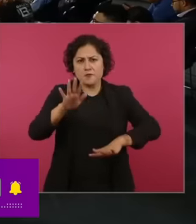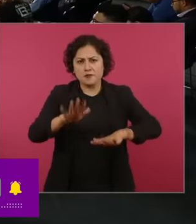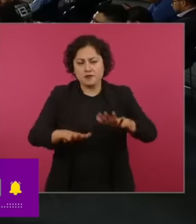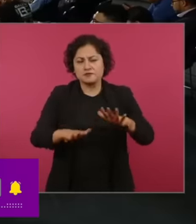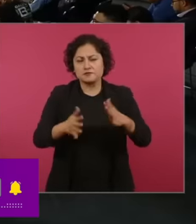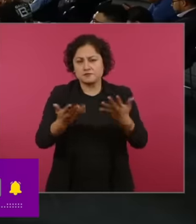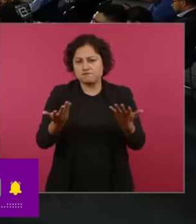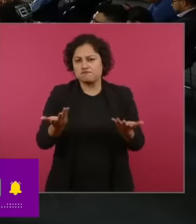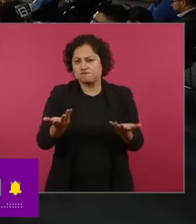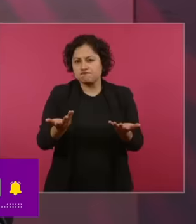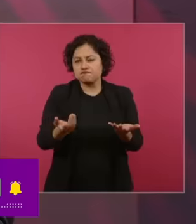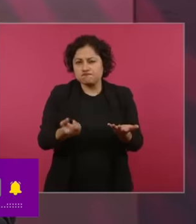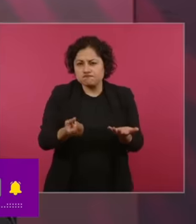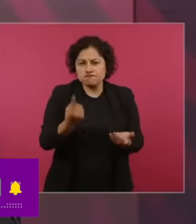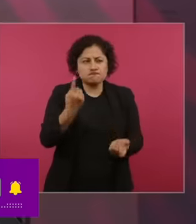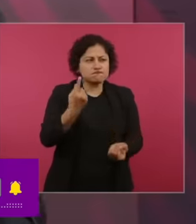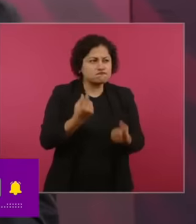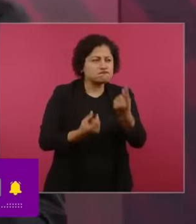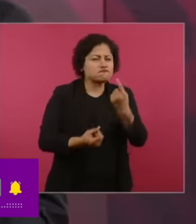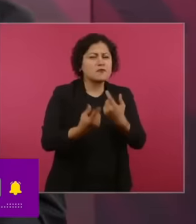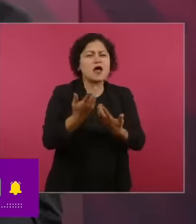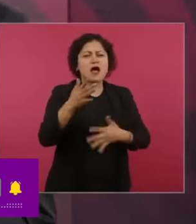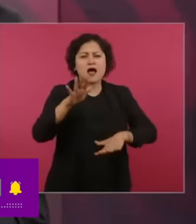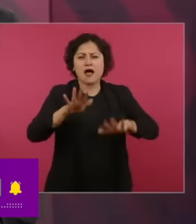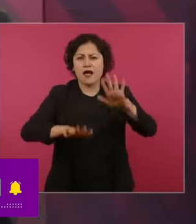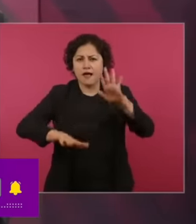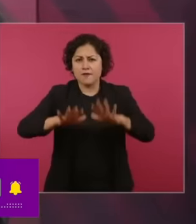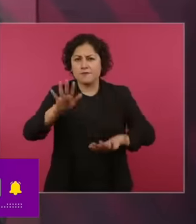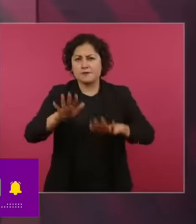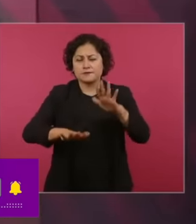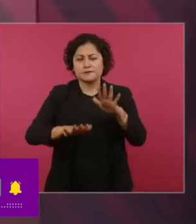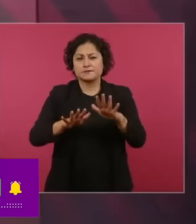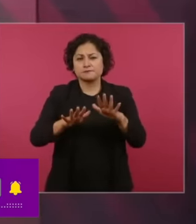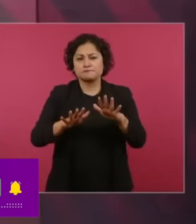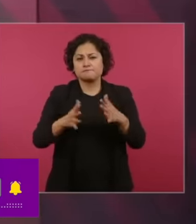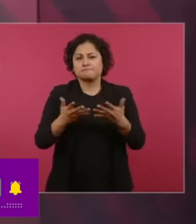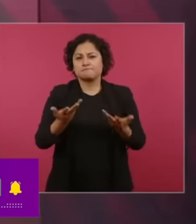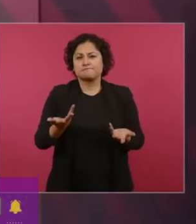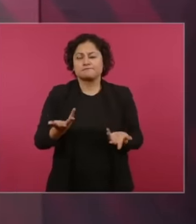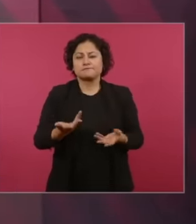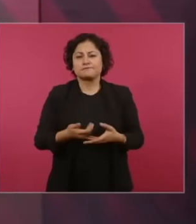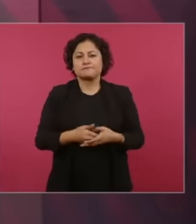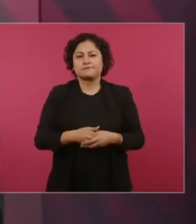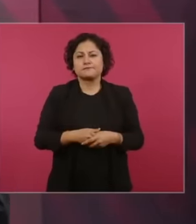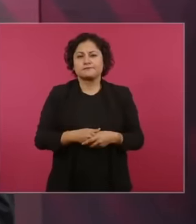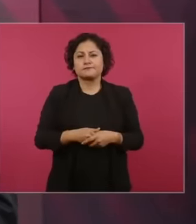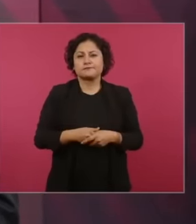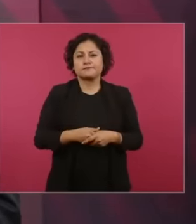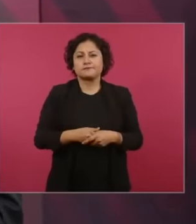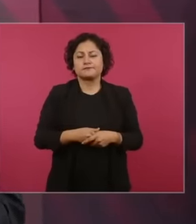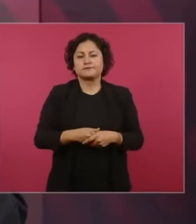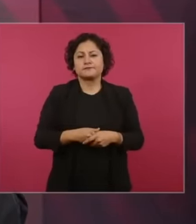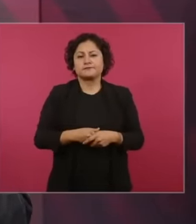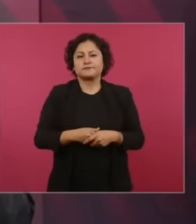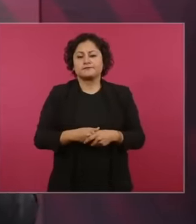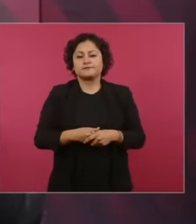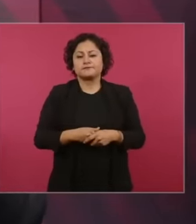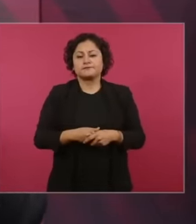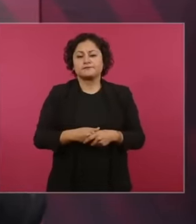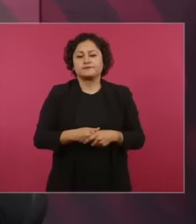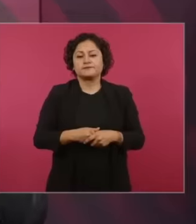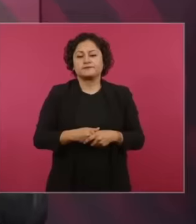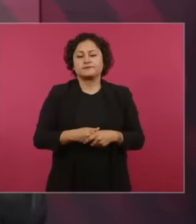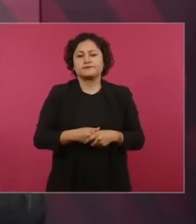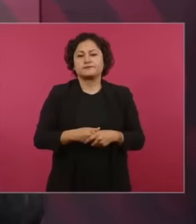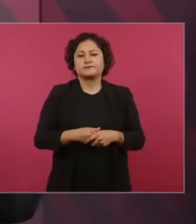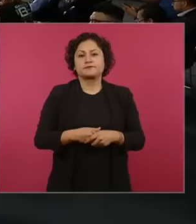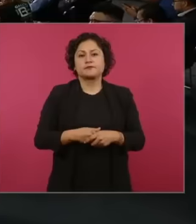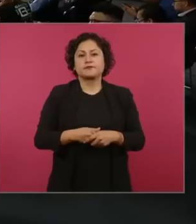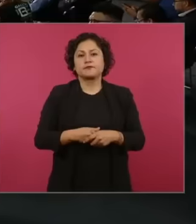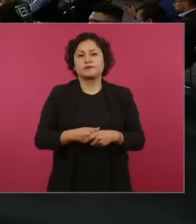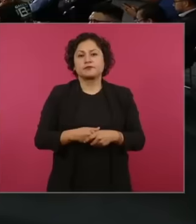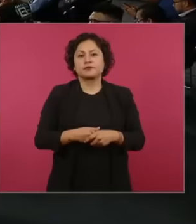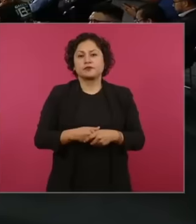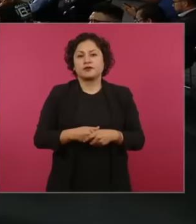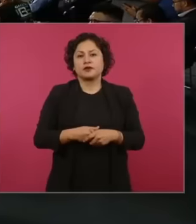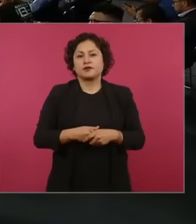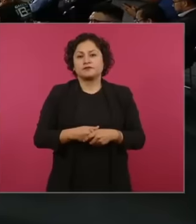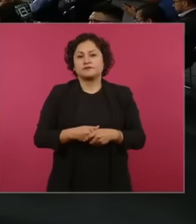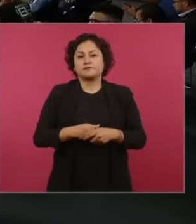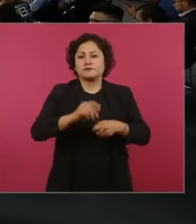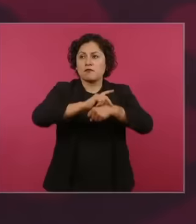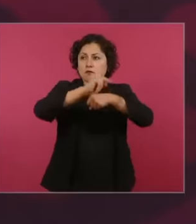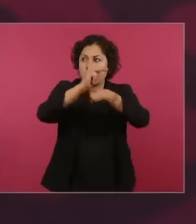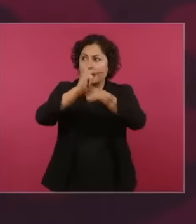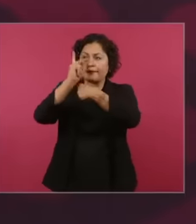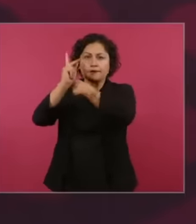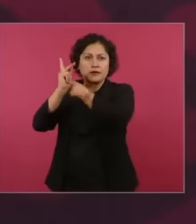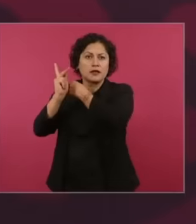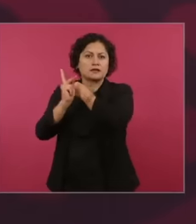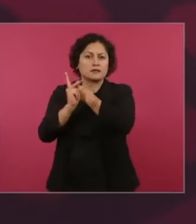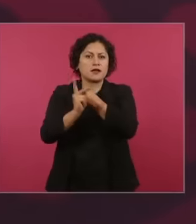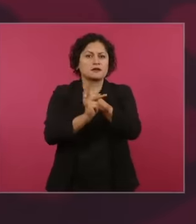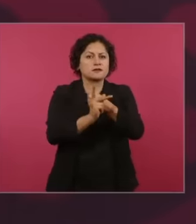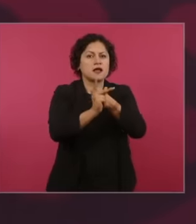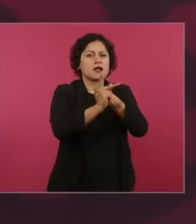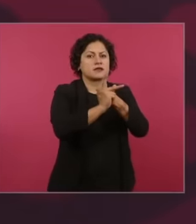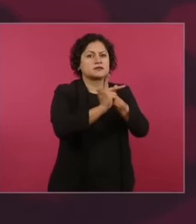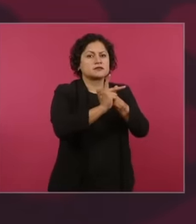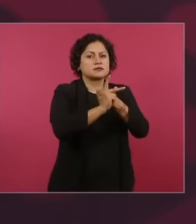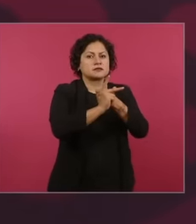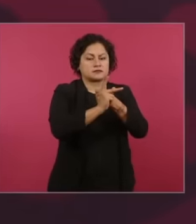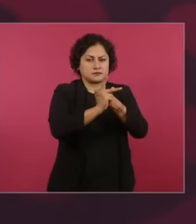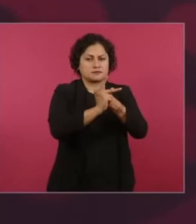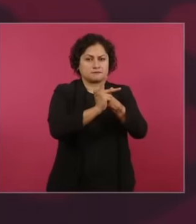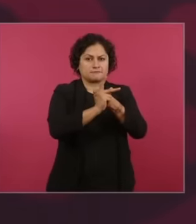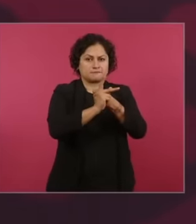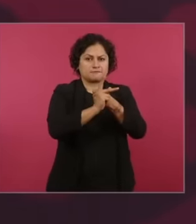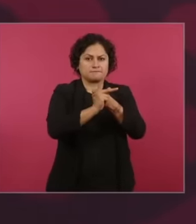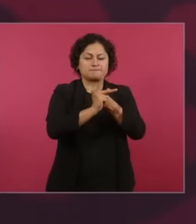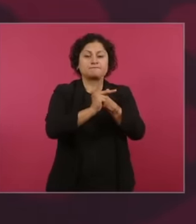of respectful policies of the Latin American countries by the United States government